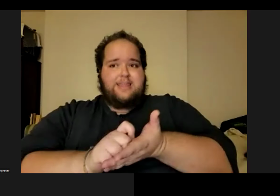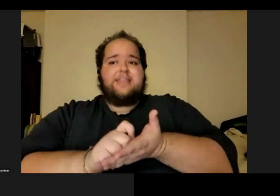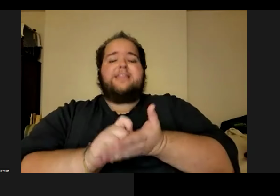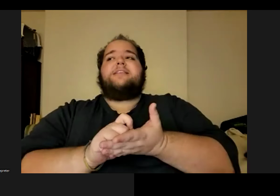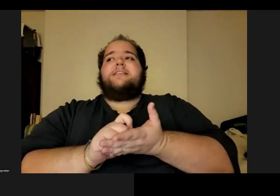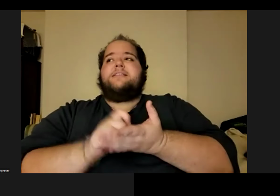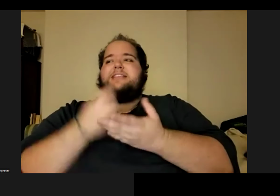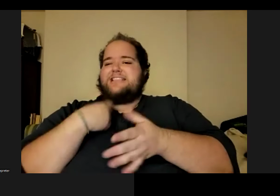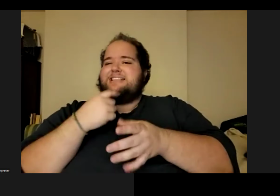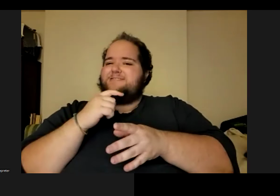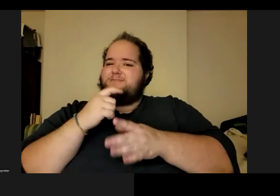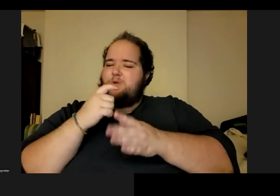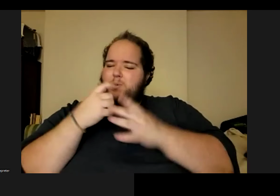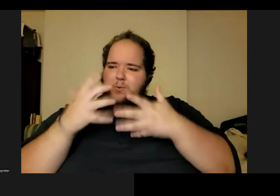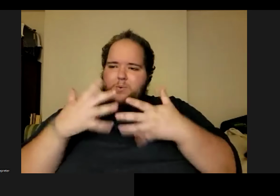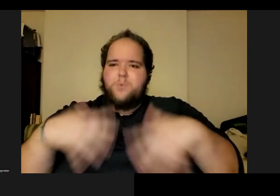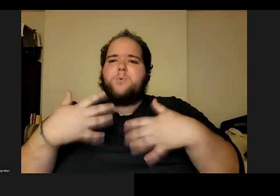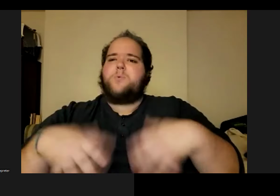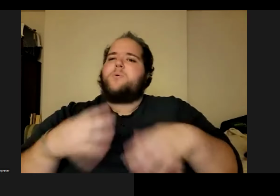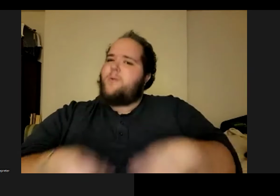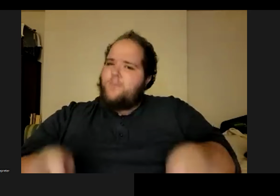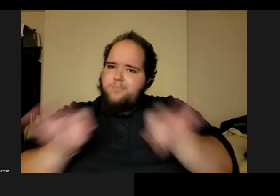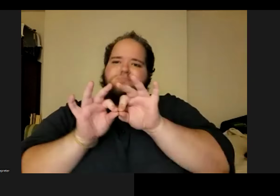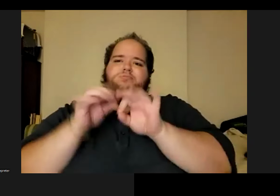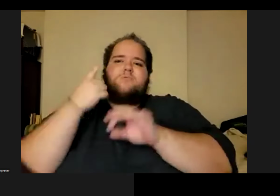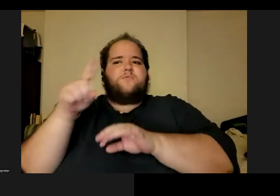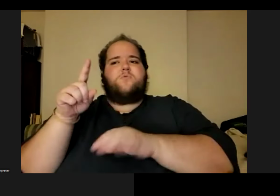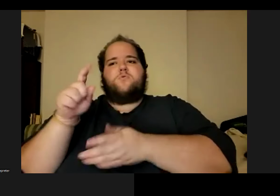grant writing so Keep in mind…